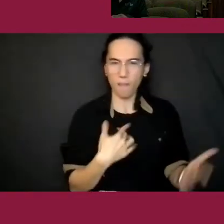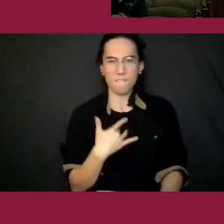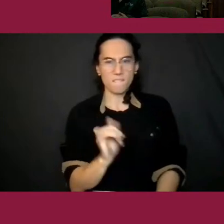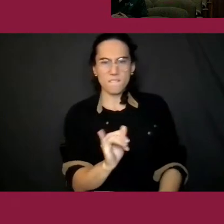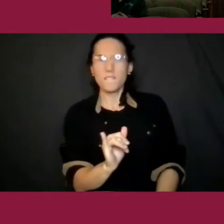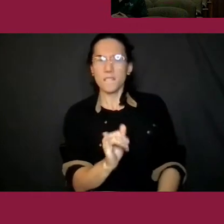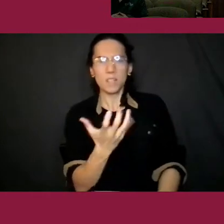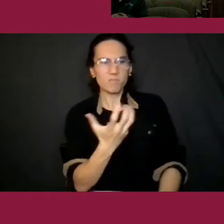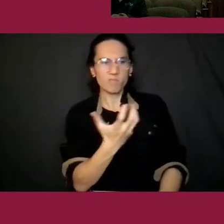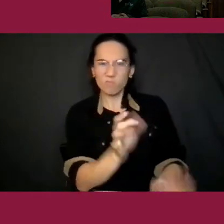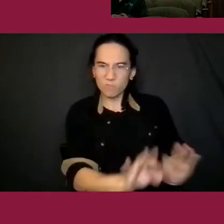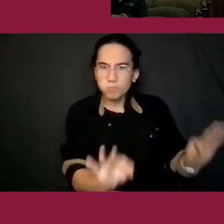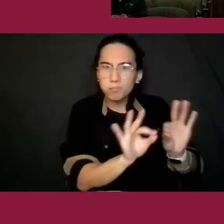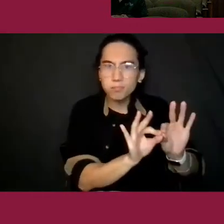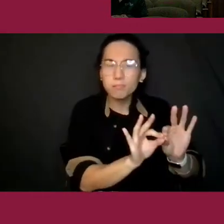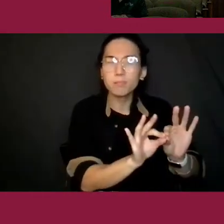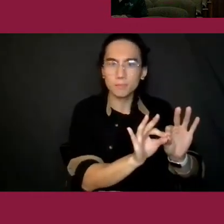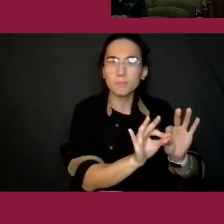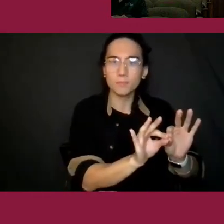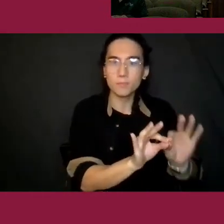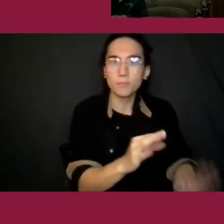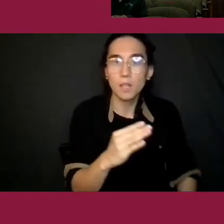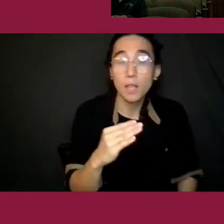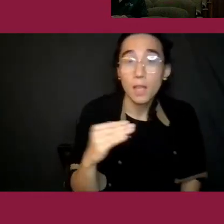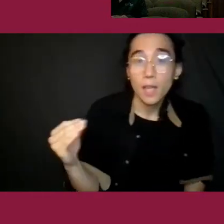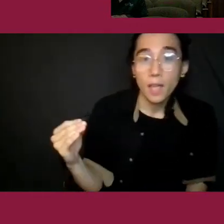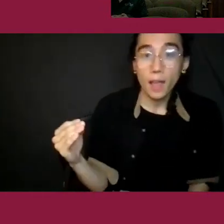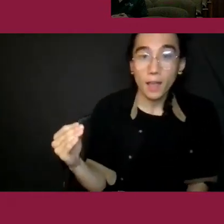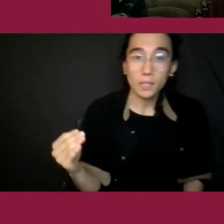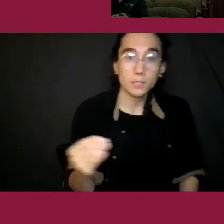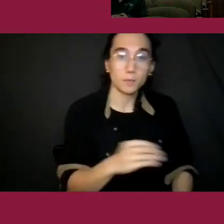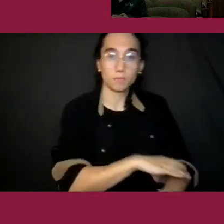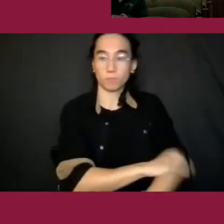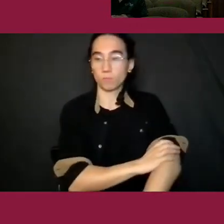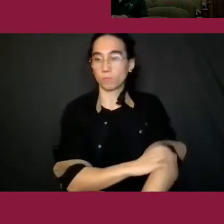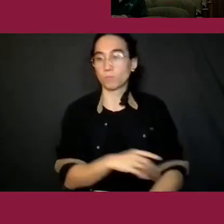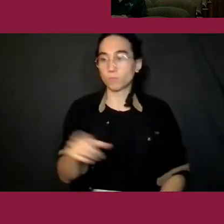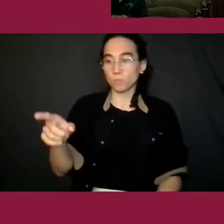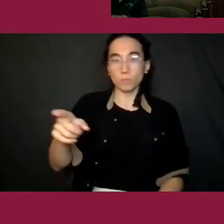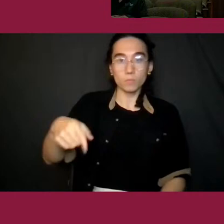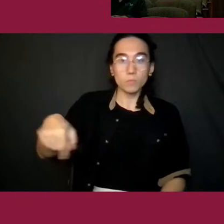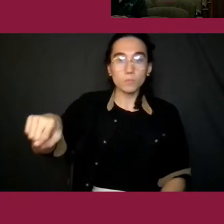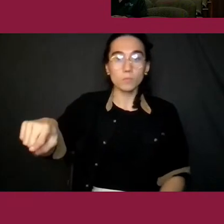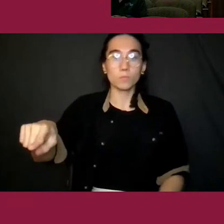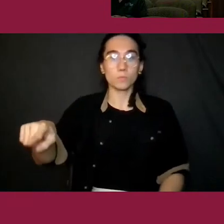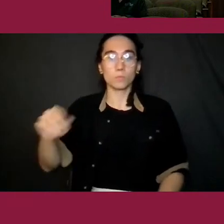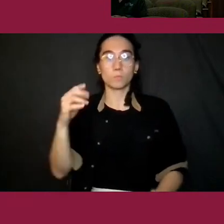Since you all are the last line when it comes to whether we file a grievance or whatever,